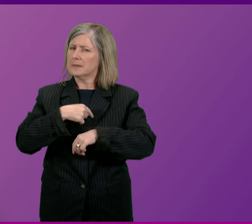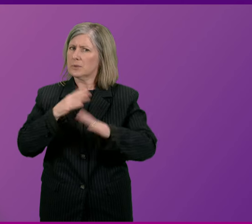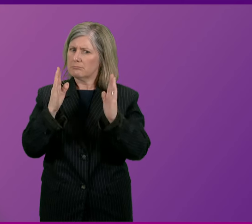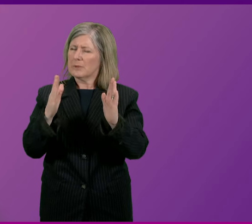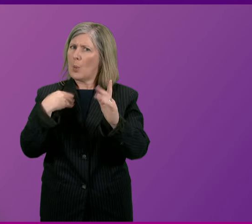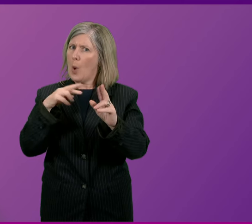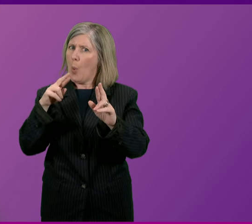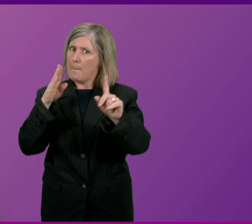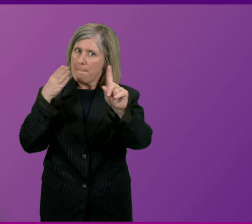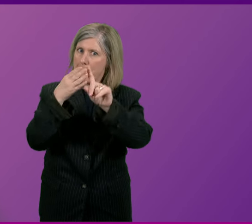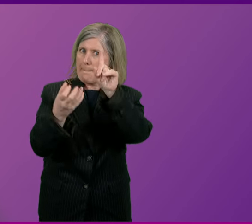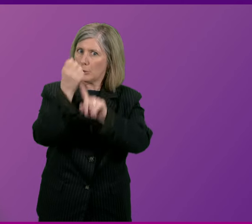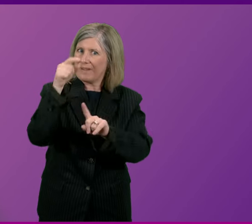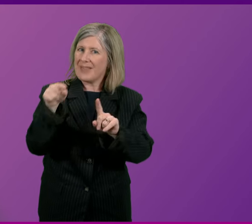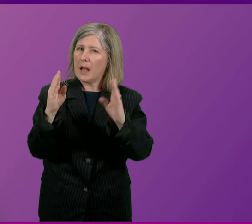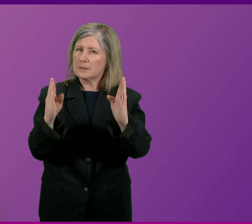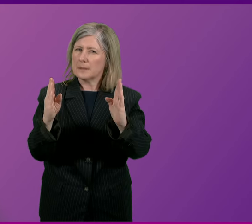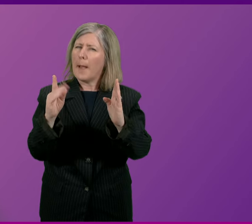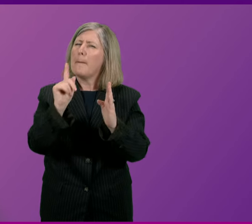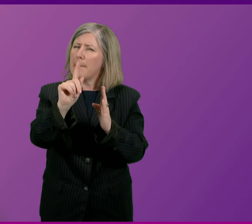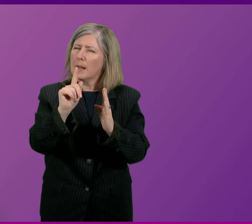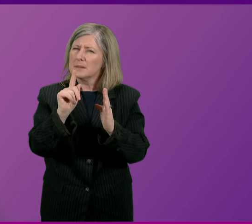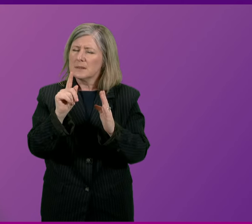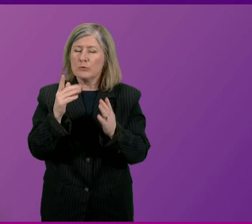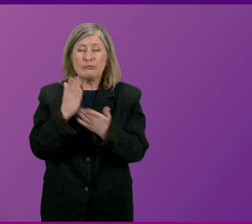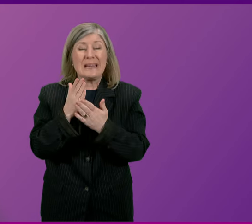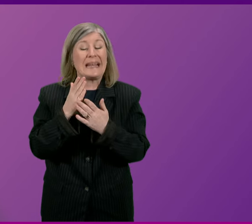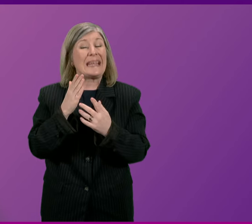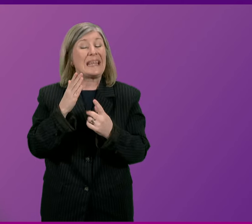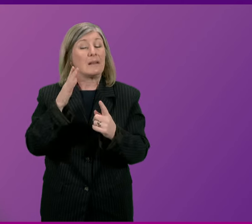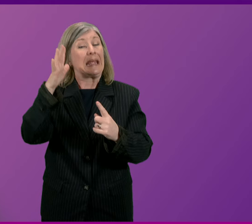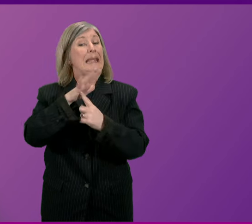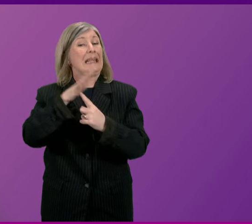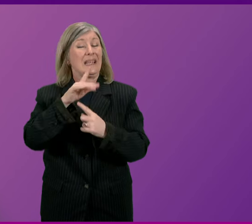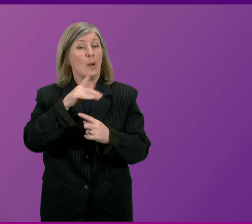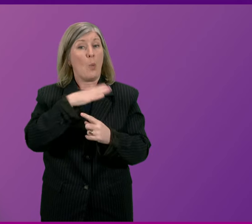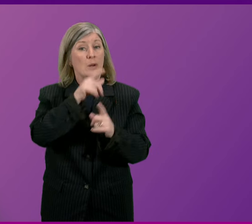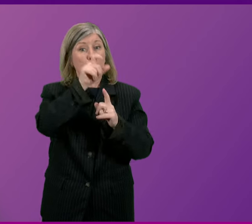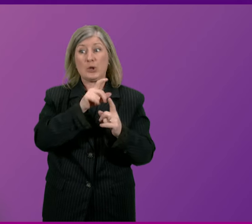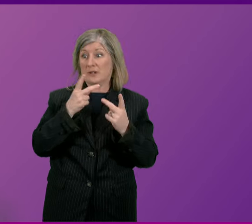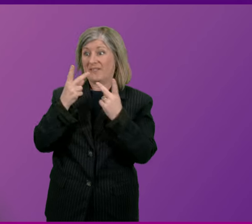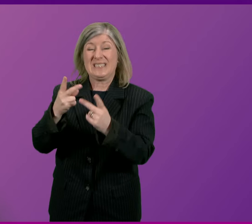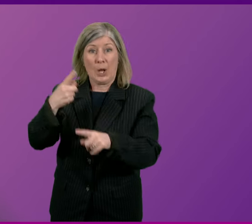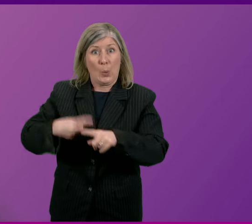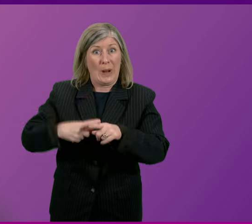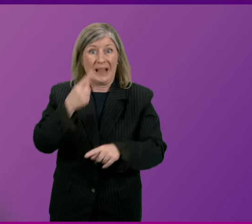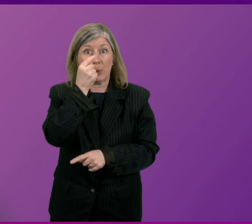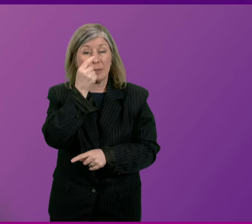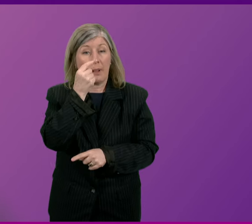achieve the commitment to make contact within 72 hours, we should make contact as quickly as possible. We should not view the commitment to make contact within 72 hours as simply